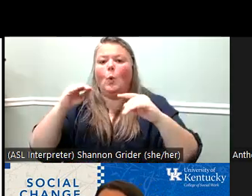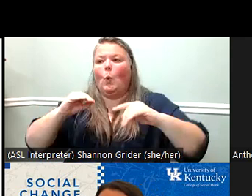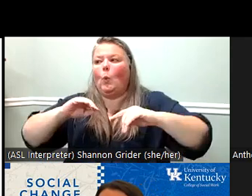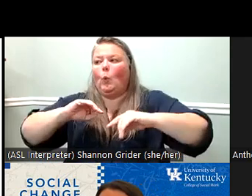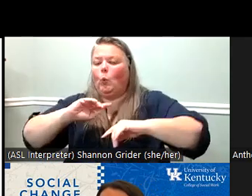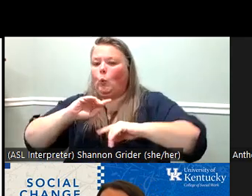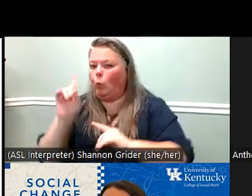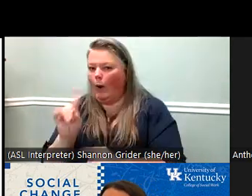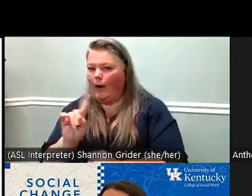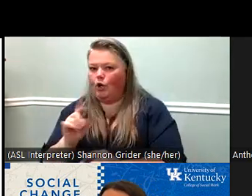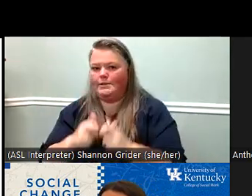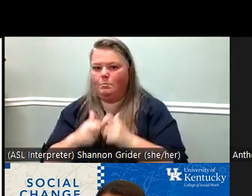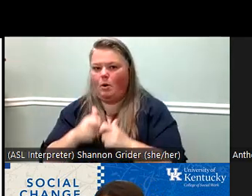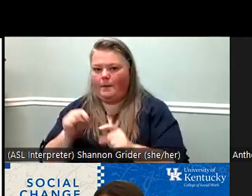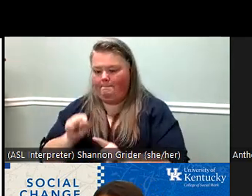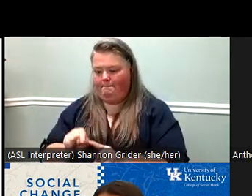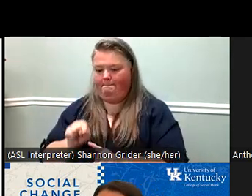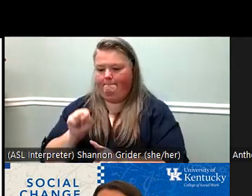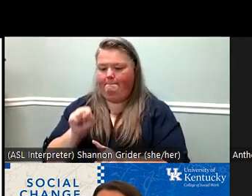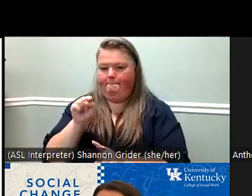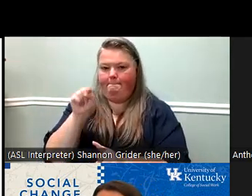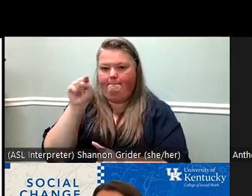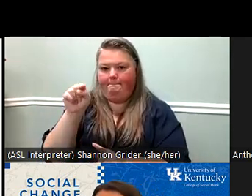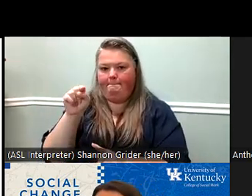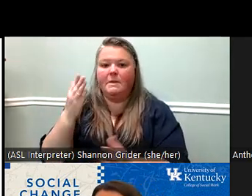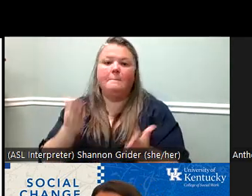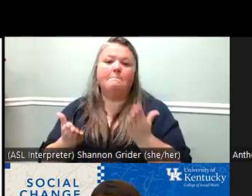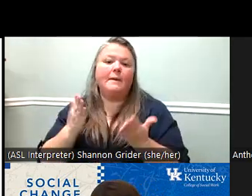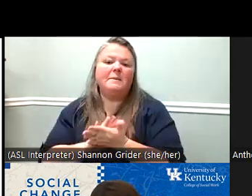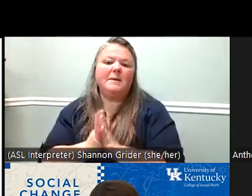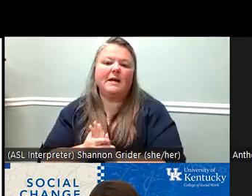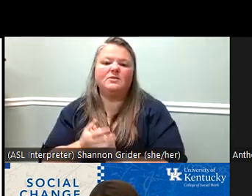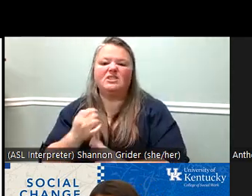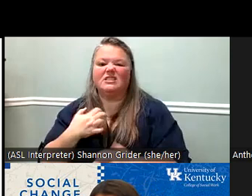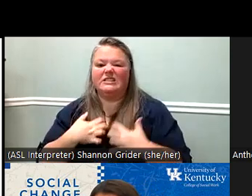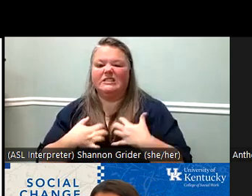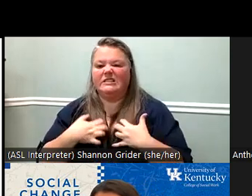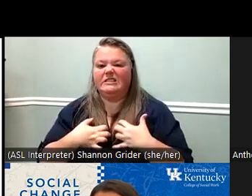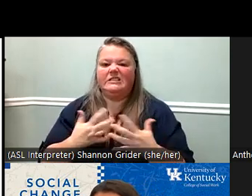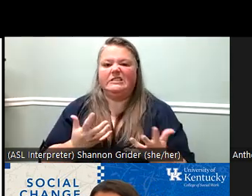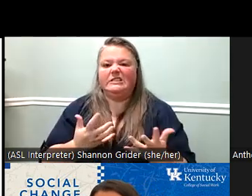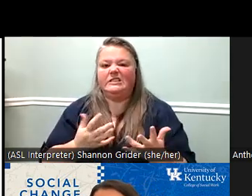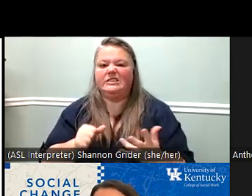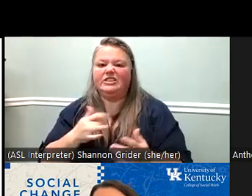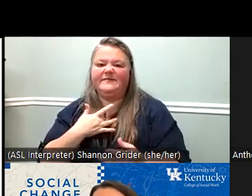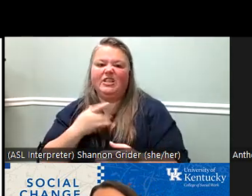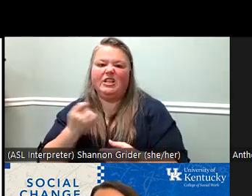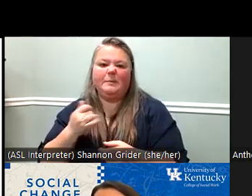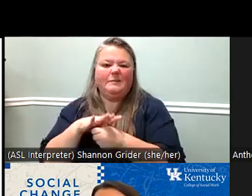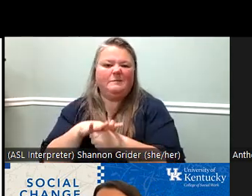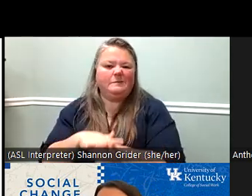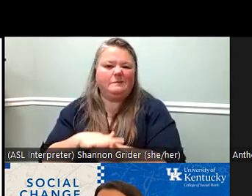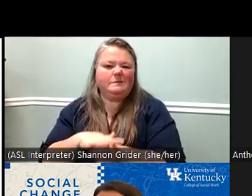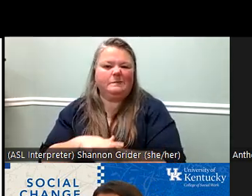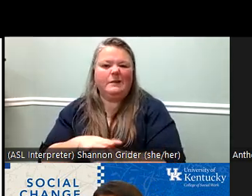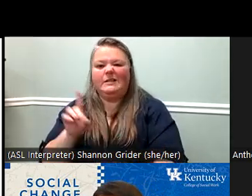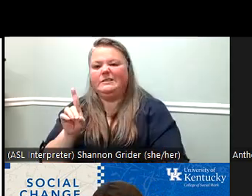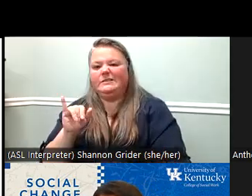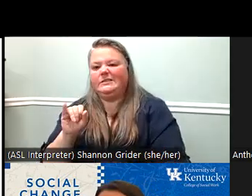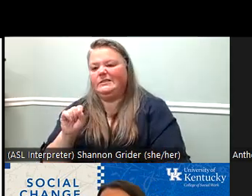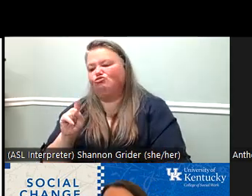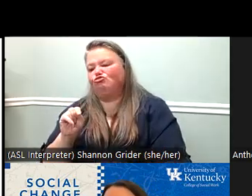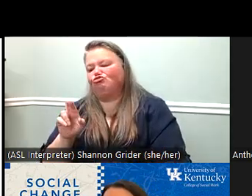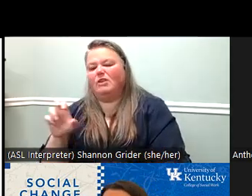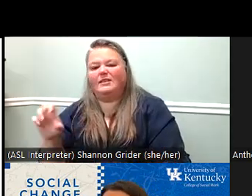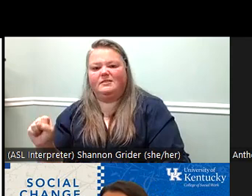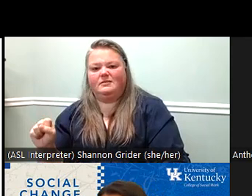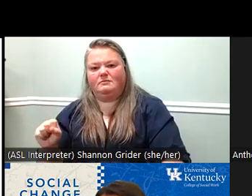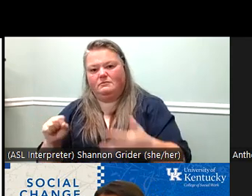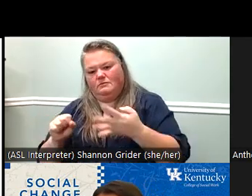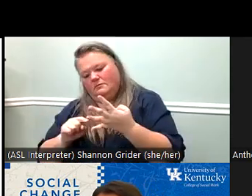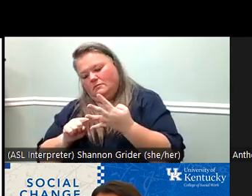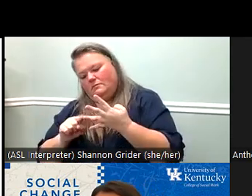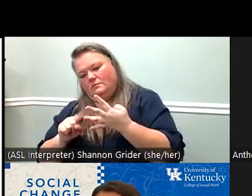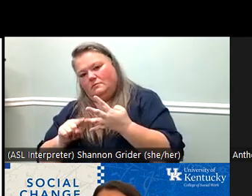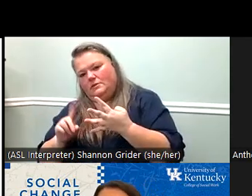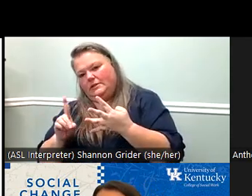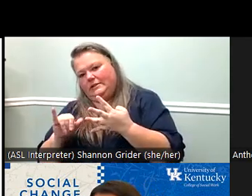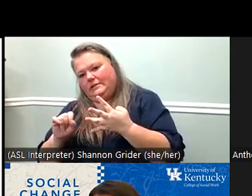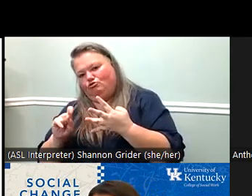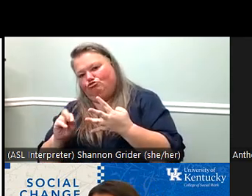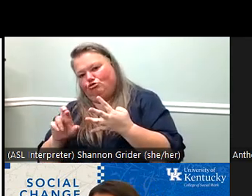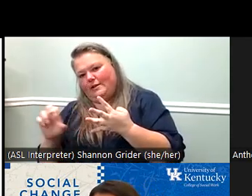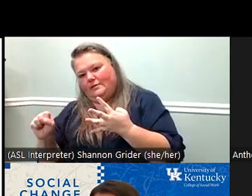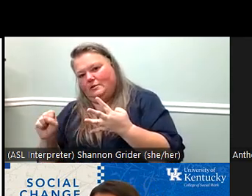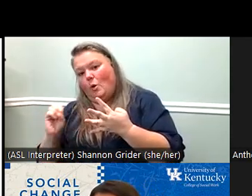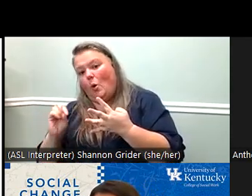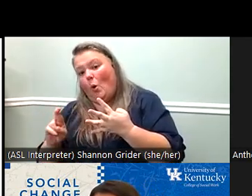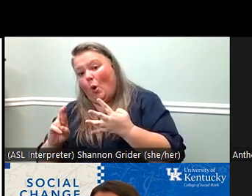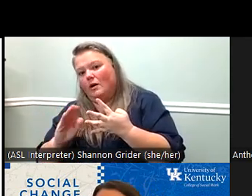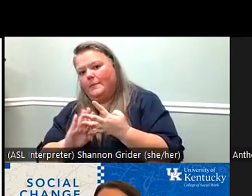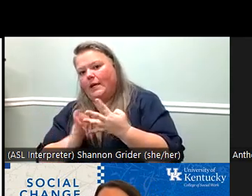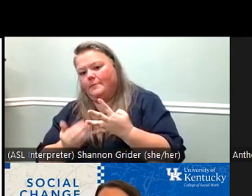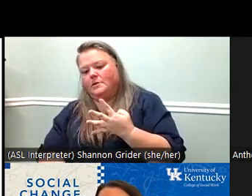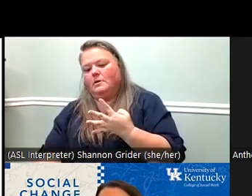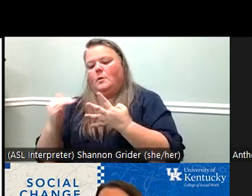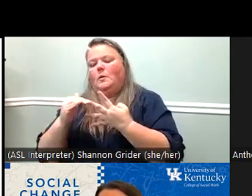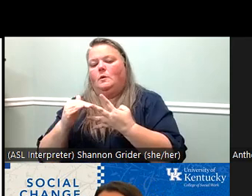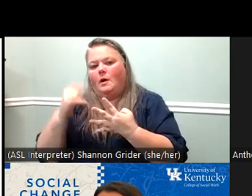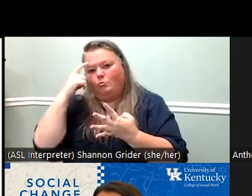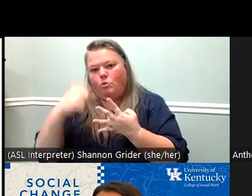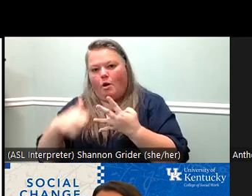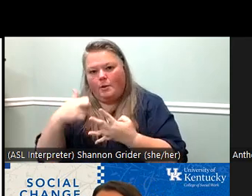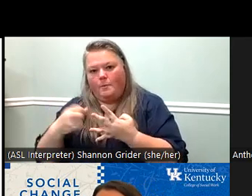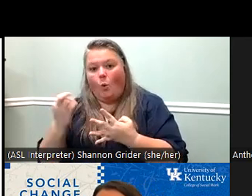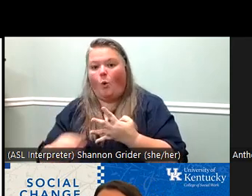HEALTH IS SOMETHING ALL OF US HAVE, JUST LIKE WE ALL HAVE PHYSICAL HEALTH, RIGHT, SO MENTAL HEALTH IS SOMETHING THAT WE ALL HAVE, AND AT WHAT POINT DOES IT BECOME